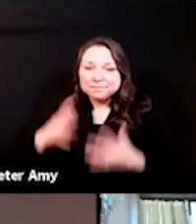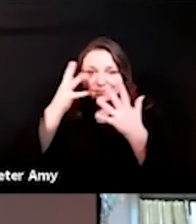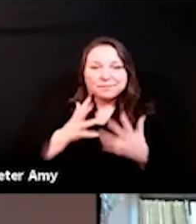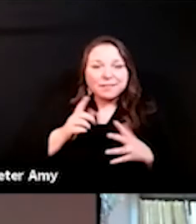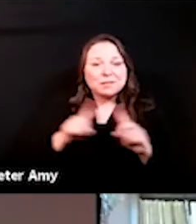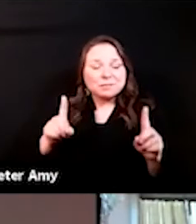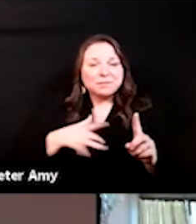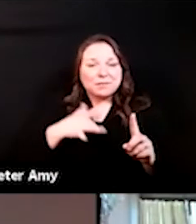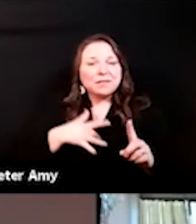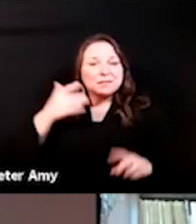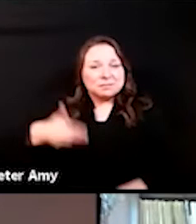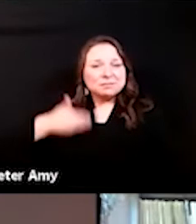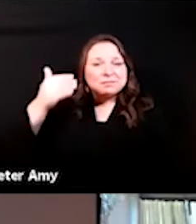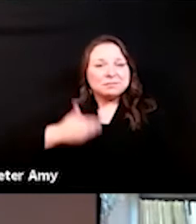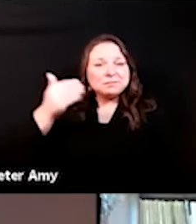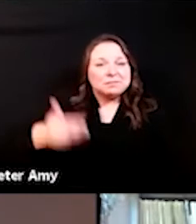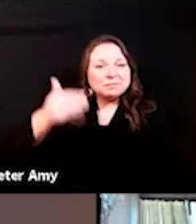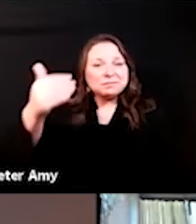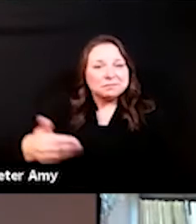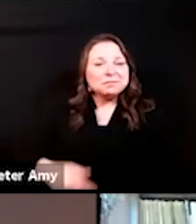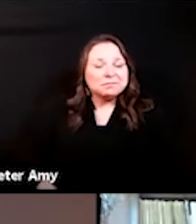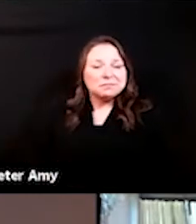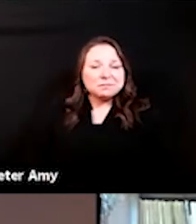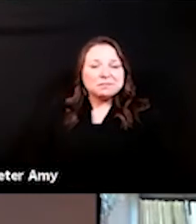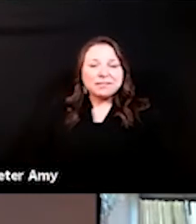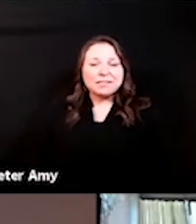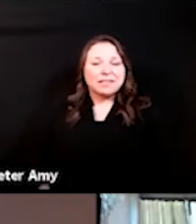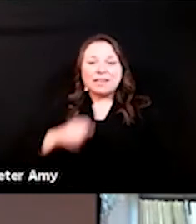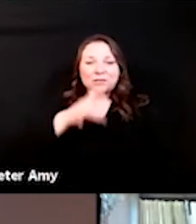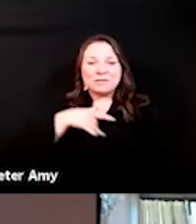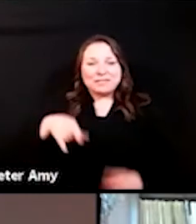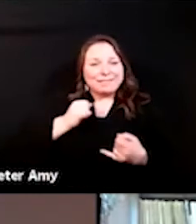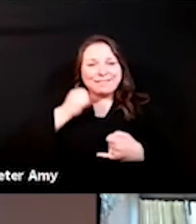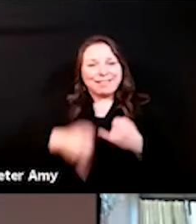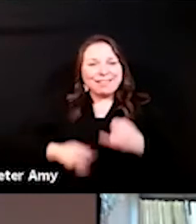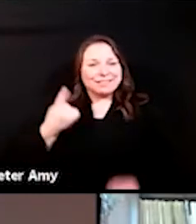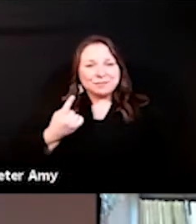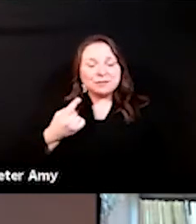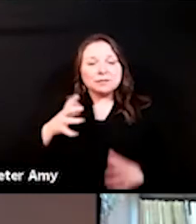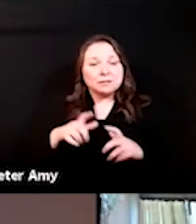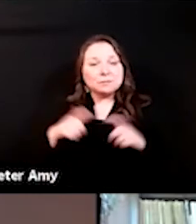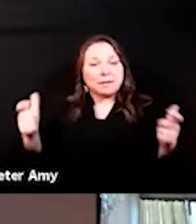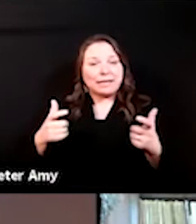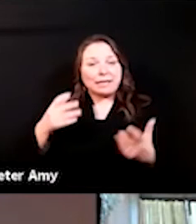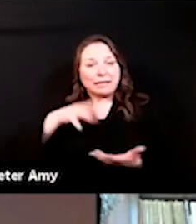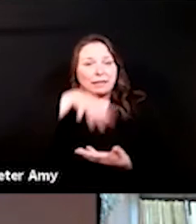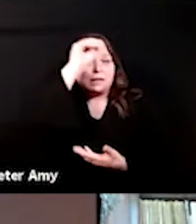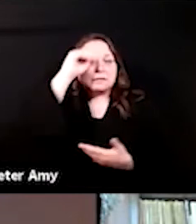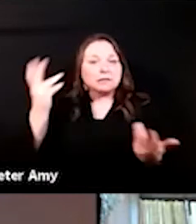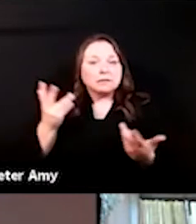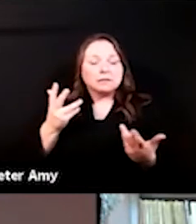UNFORTUNATE, BUT I CAN'T SAY THAT WITH ANY CERTAINTY THIS IS THE LAST ONE